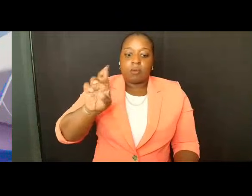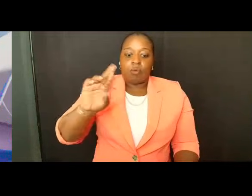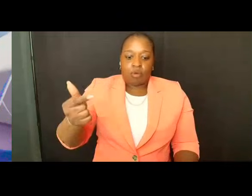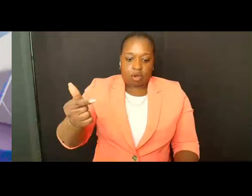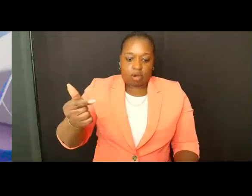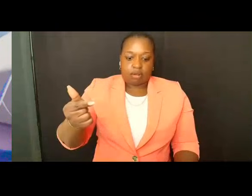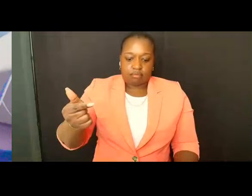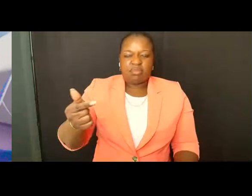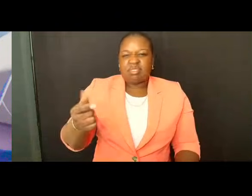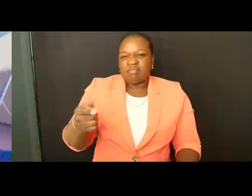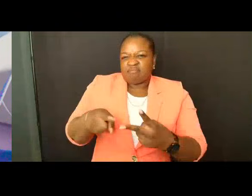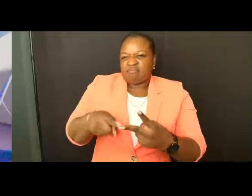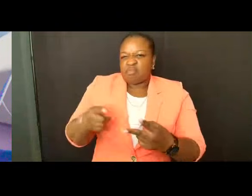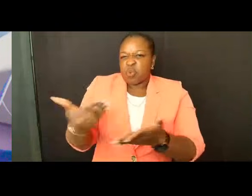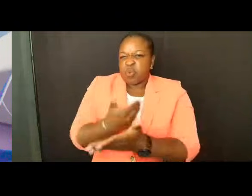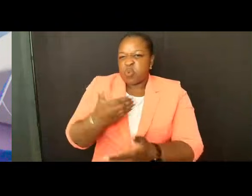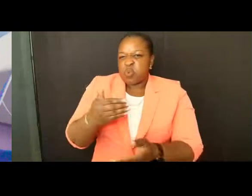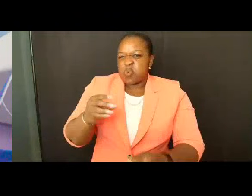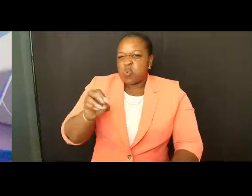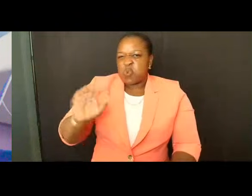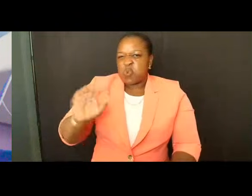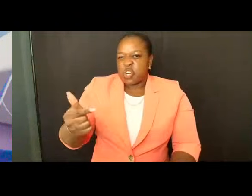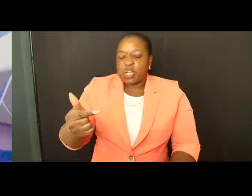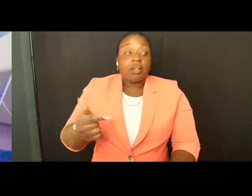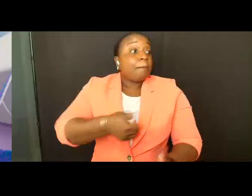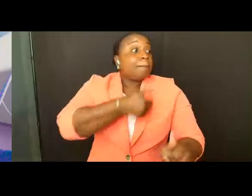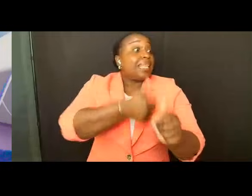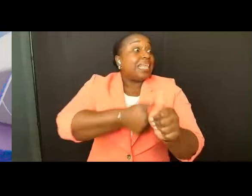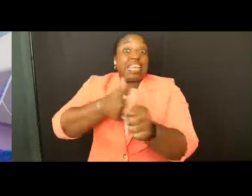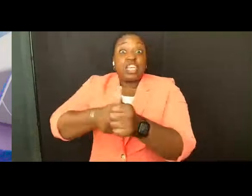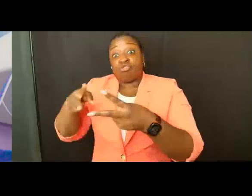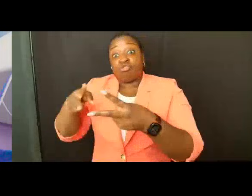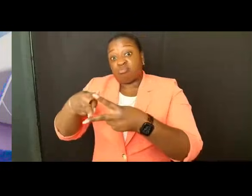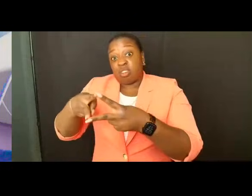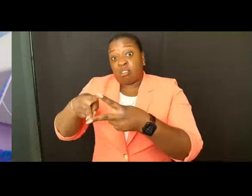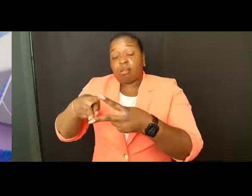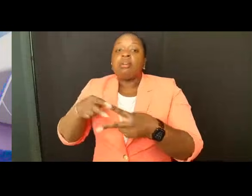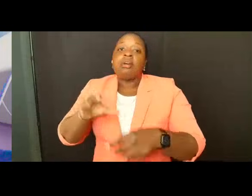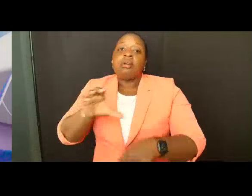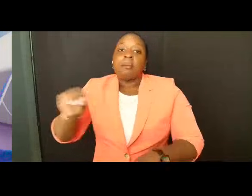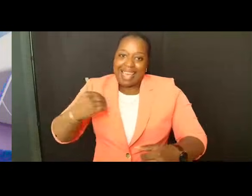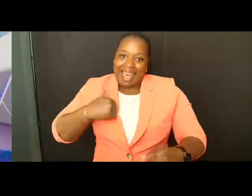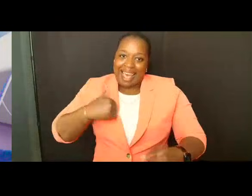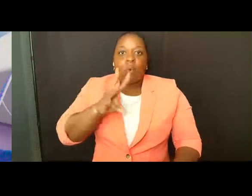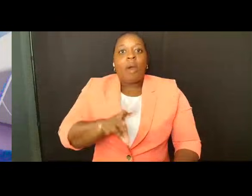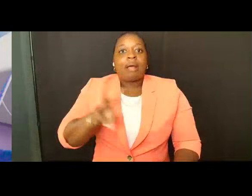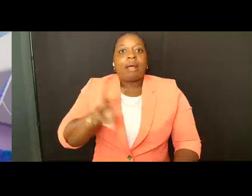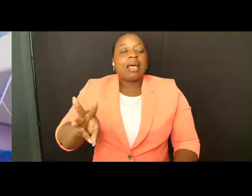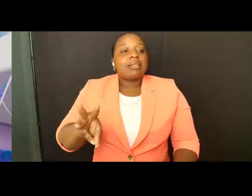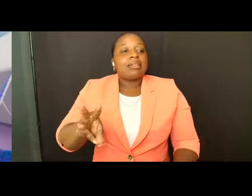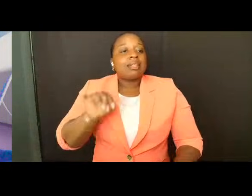But then each of these companies has websites where you can find out what the